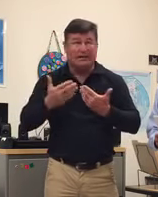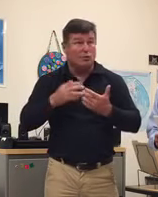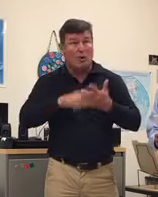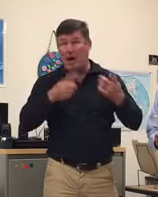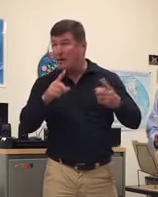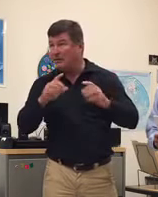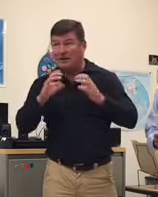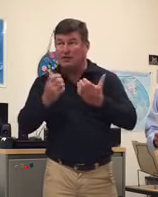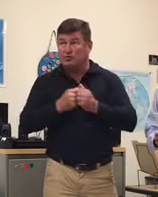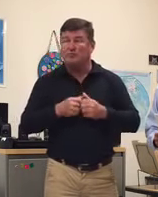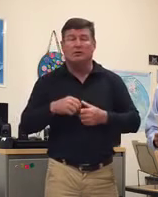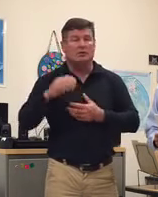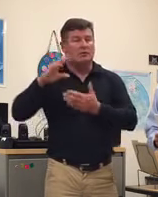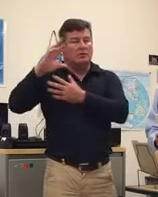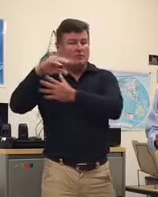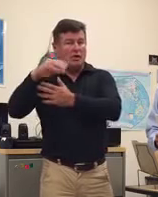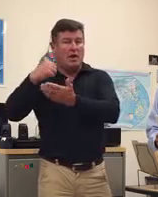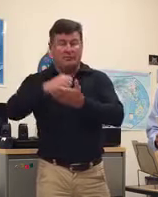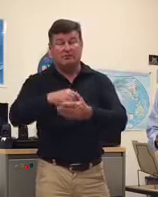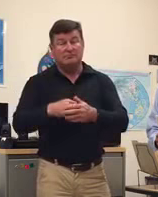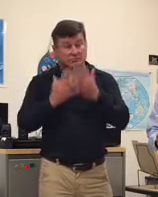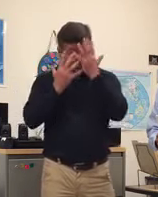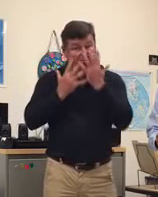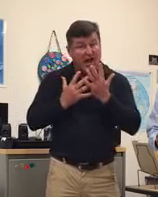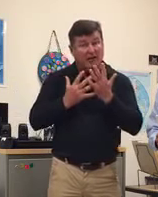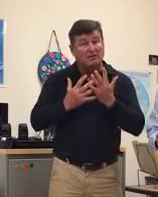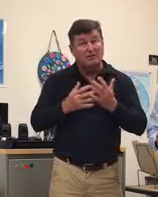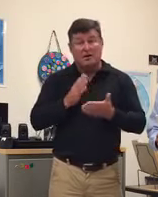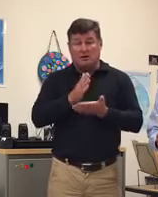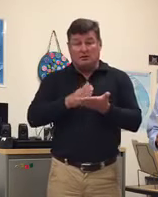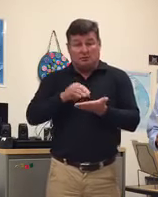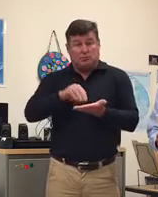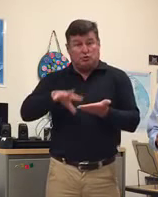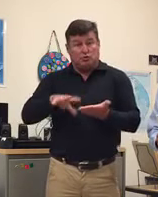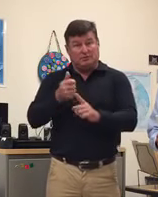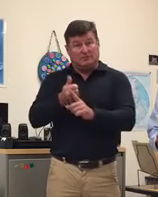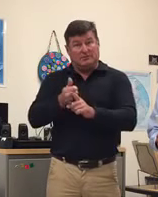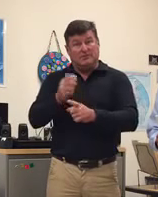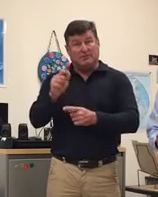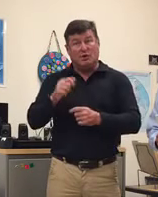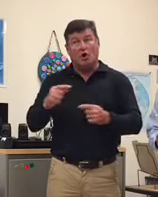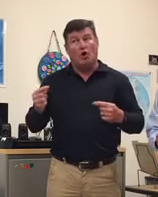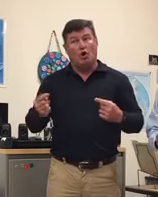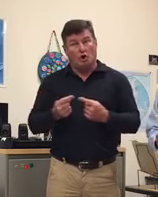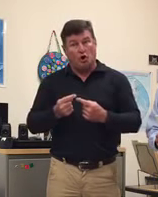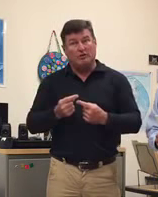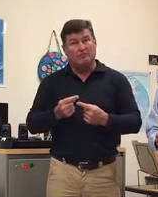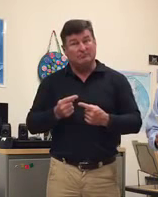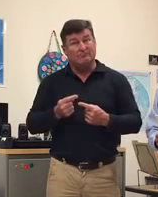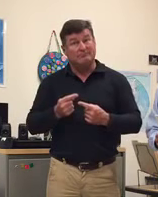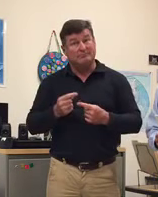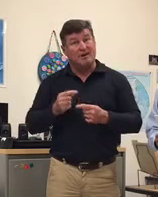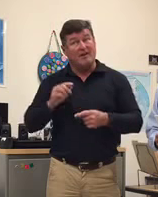or easily communicate what occurs in a classroom. It is sad to say, but there have been Texas students with disabilities who have been